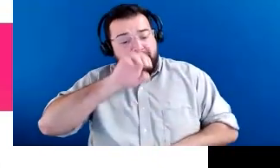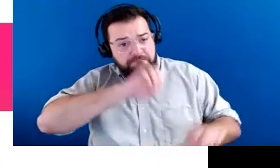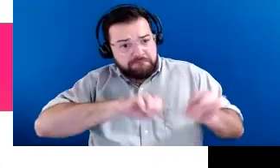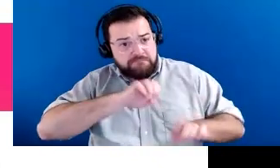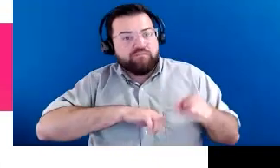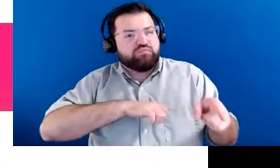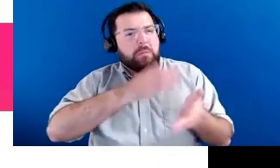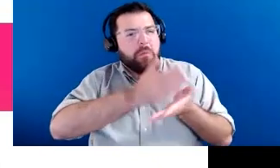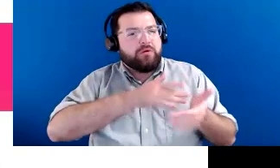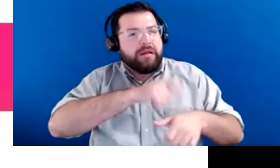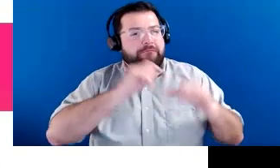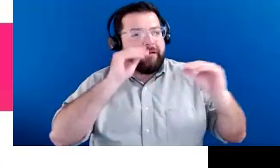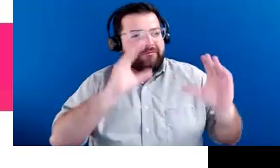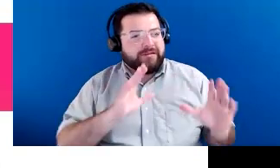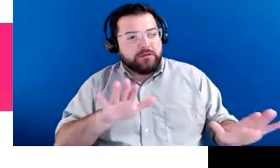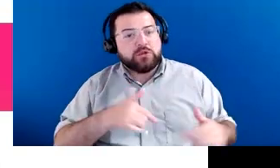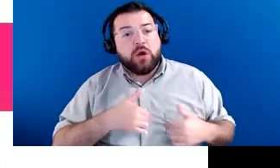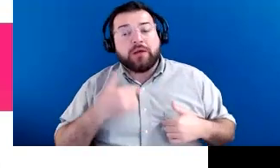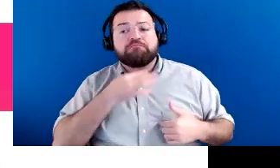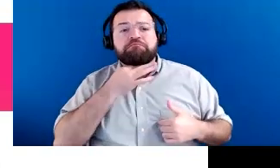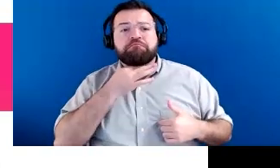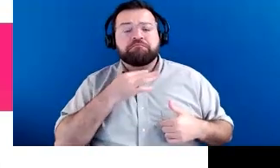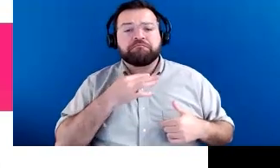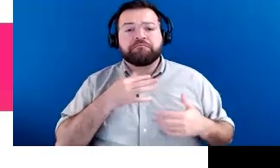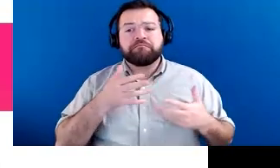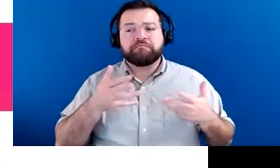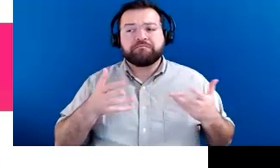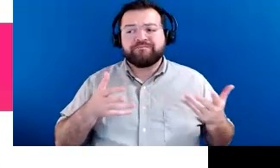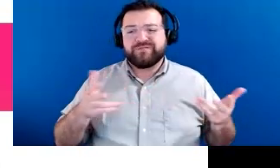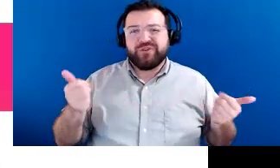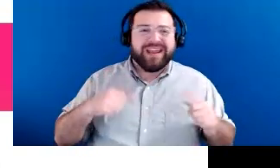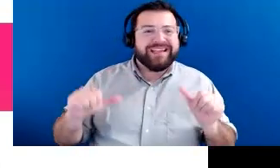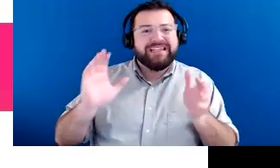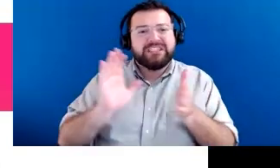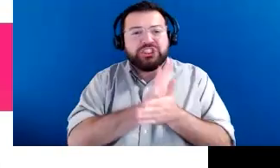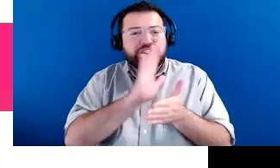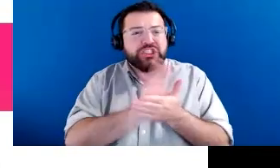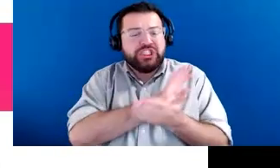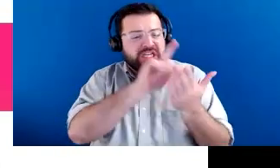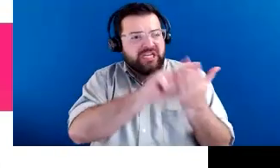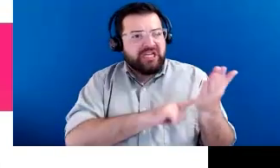So I'm curious, like, is there some kind of sheet that we can. I mean, I know you guys